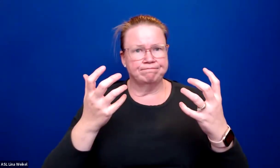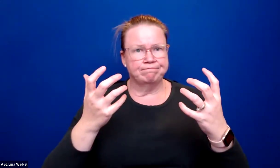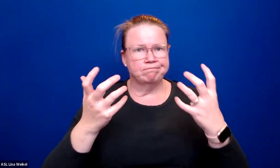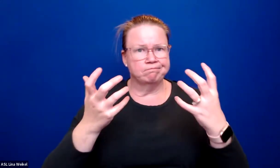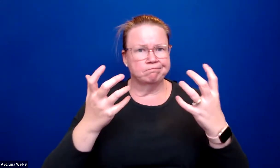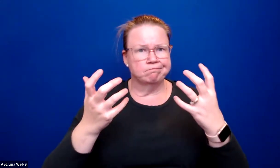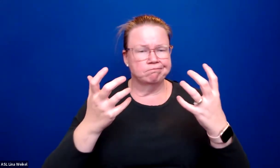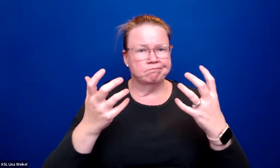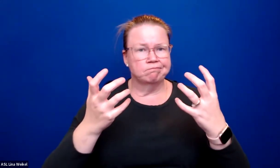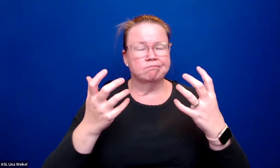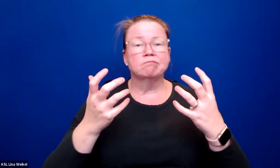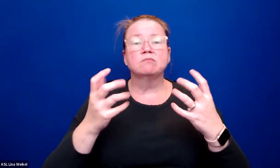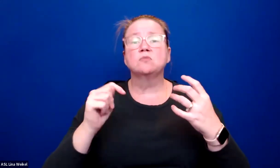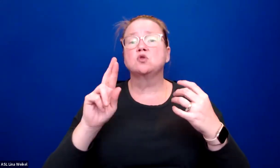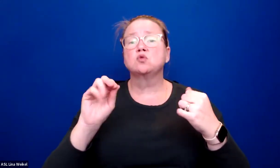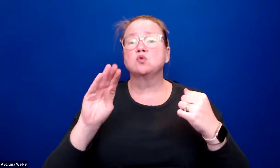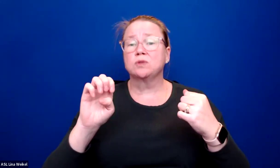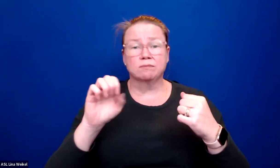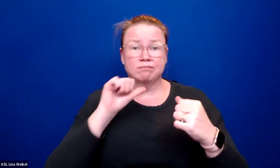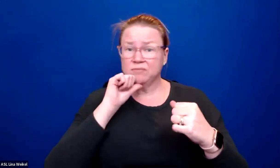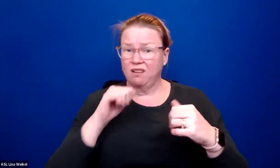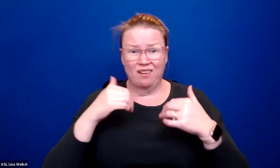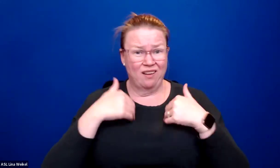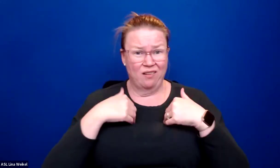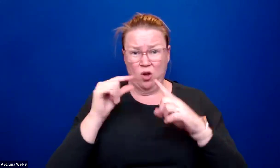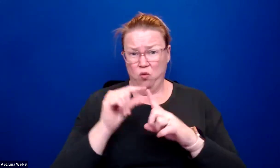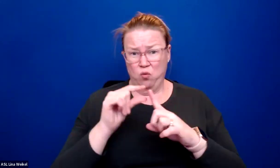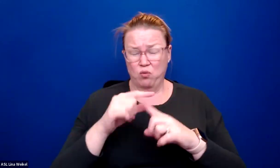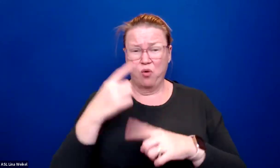Elissa w/ APRIL: tribes don't even really have a word for disability